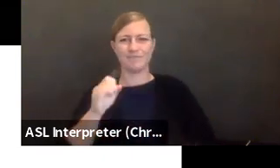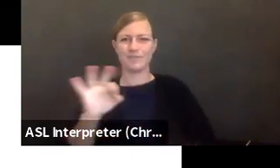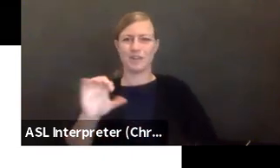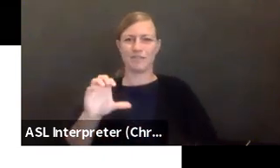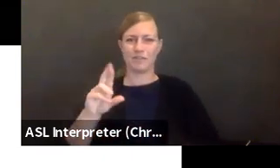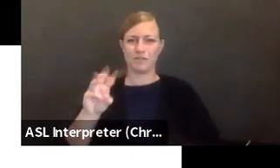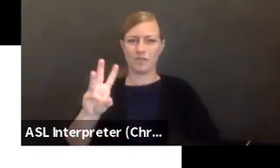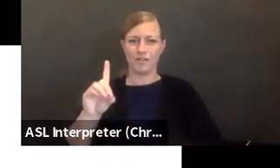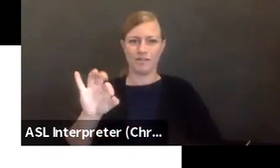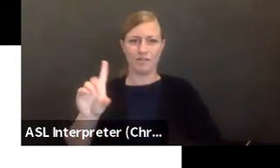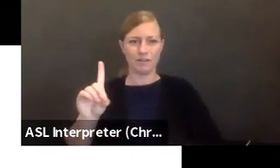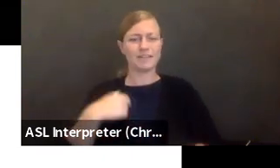Now, what we will do is begin about learning management system part one for Microsoft teams. I'm Andrew Hickman, work at Capital Region ESD113 serving Olympia Washington. My cohost is Jeff, would you like to introduce yourself?